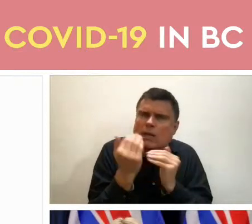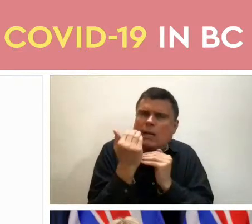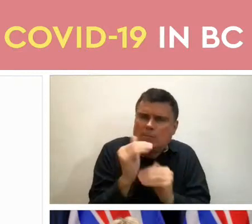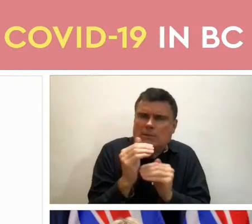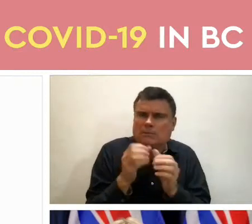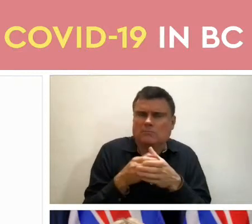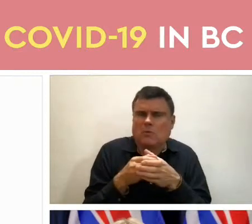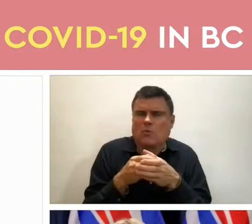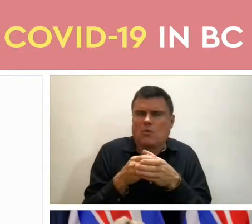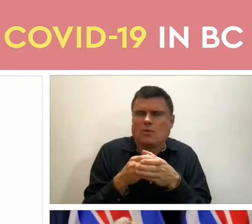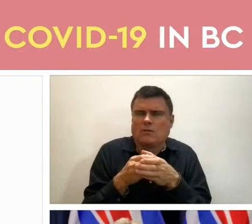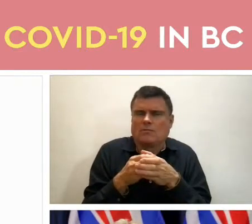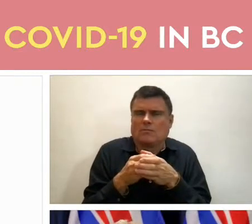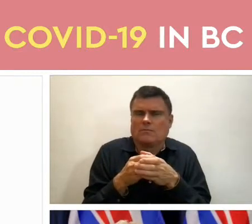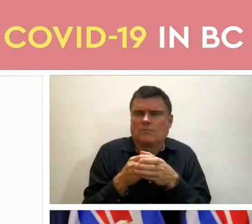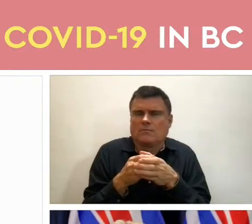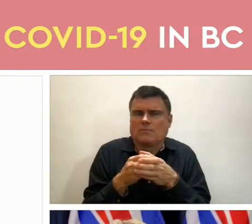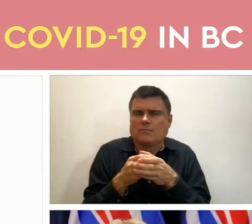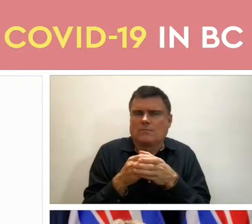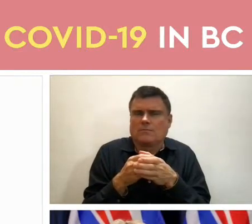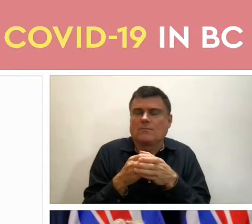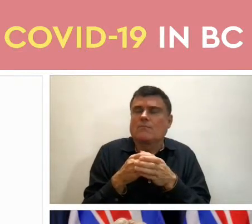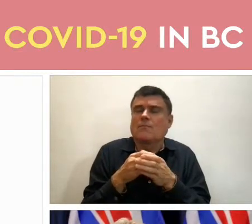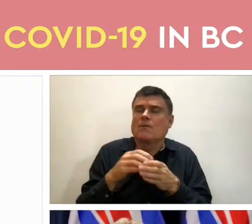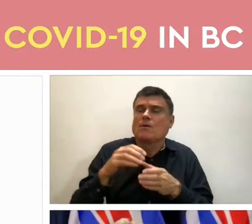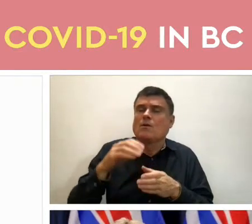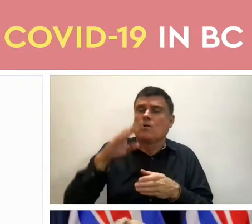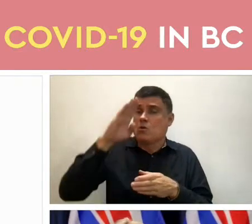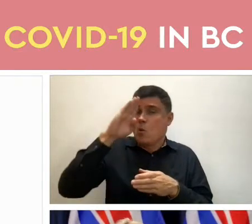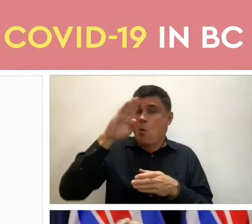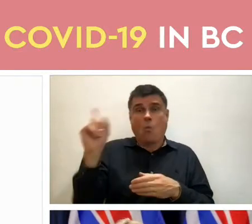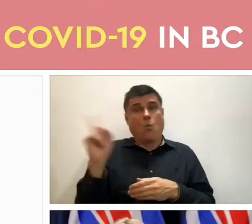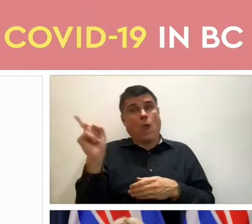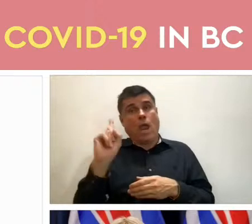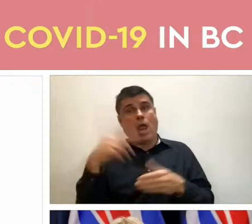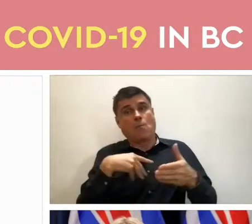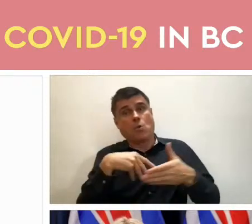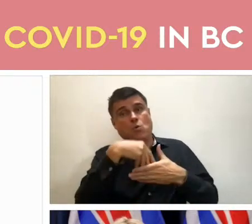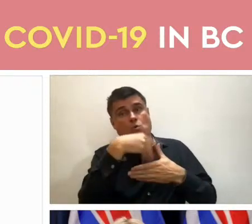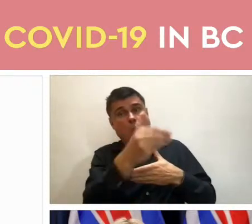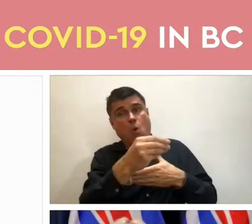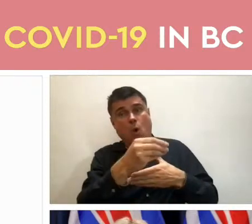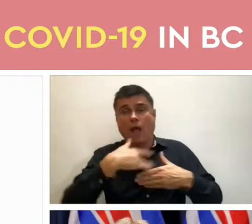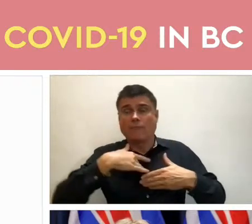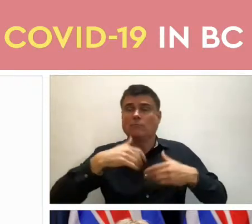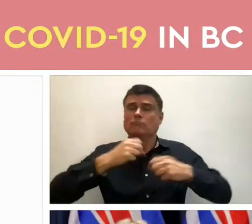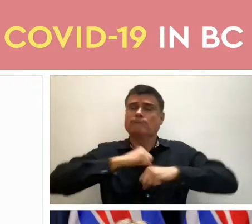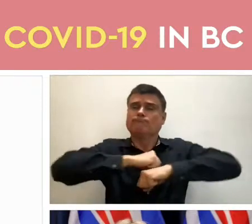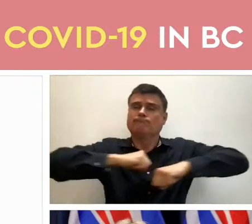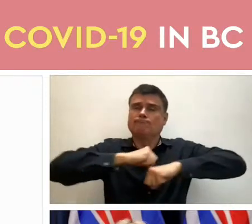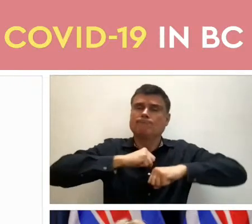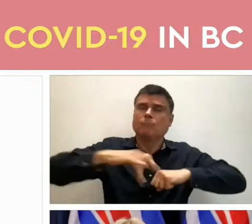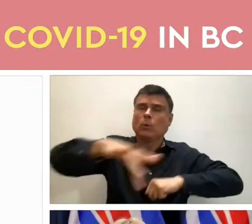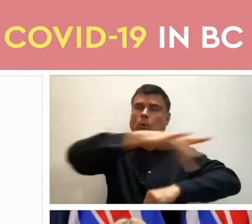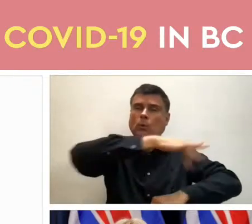going to. Is it a large venue with a lot of space so that you can more